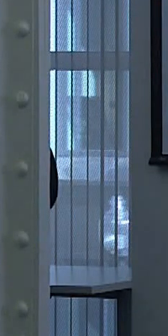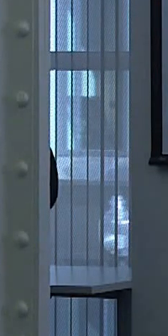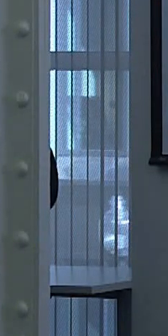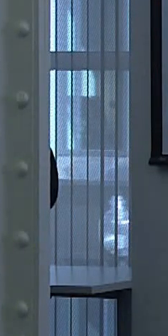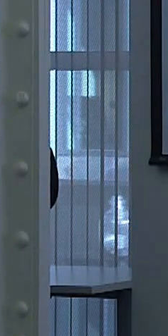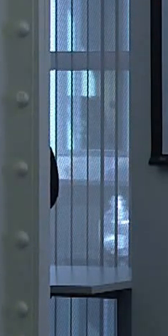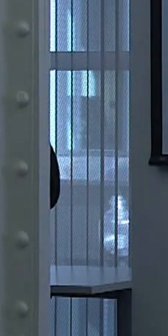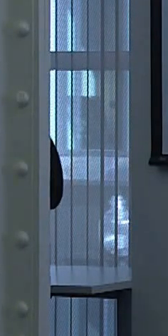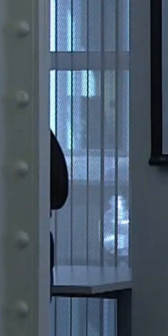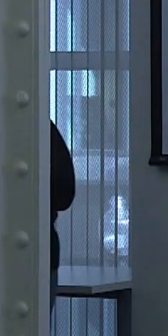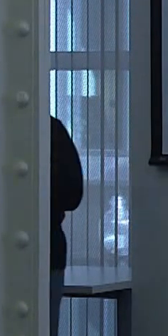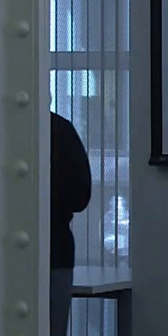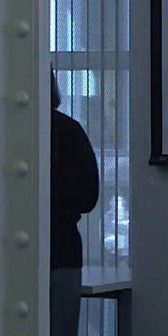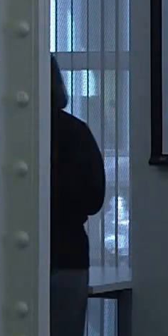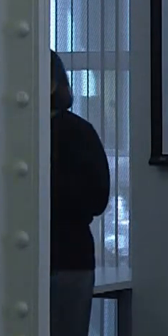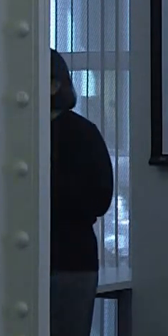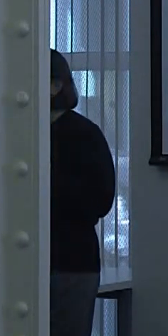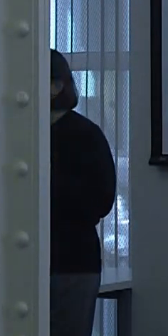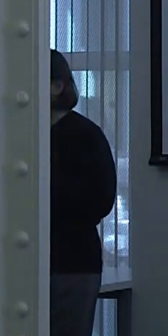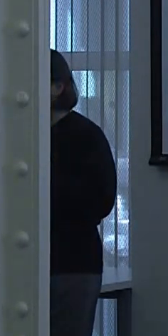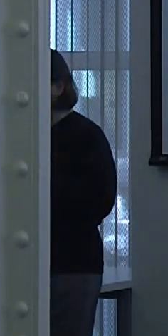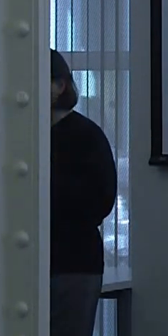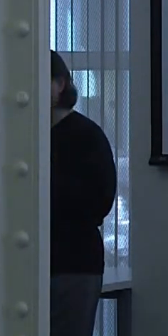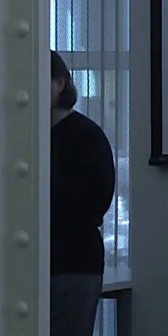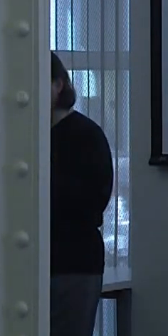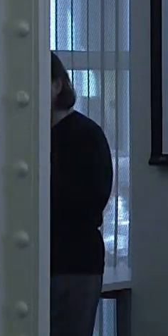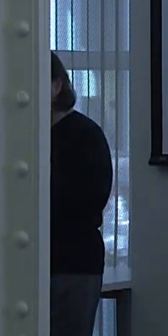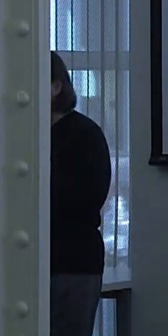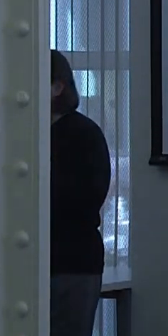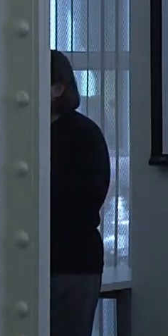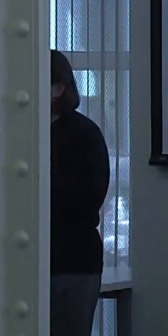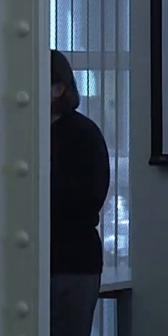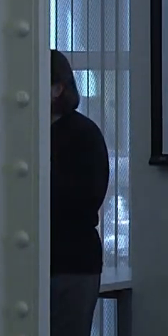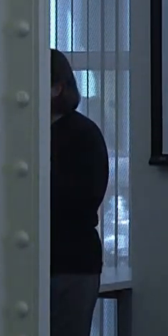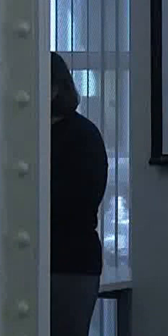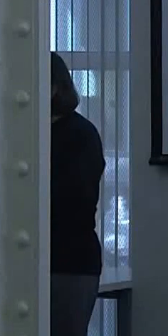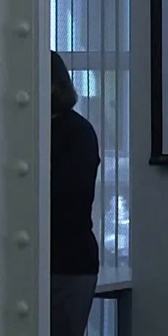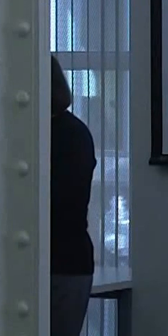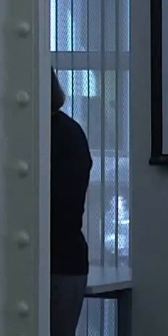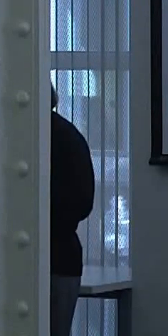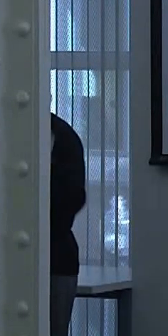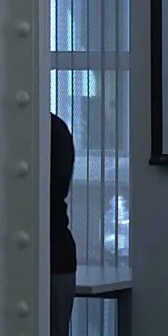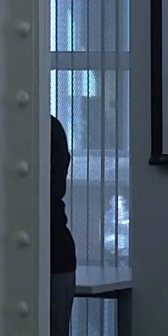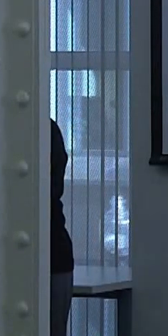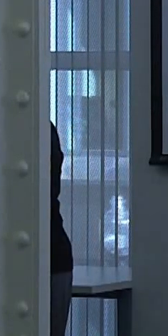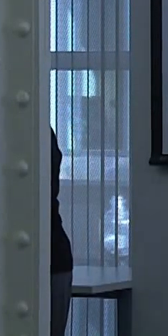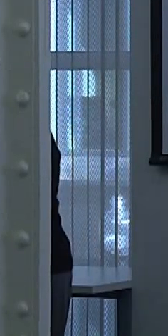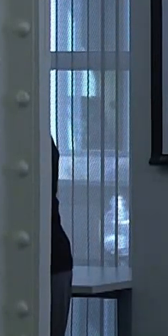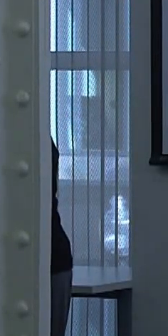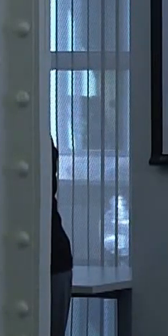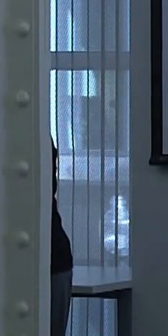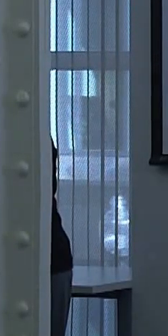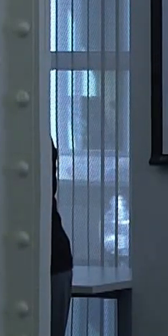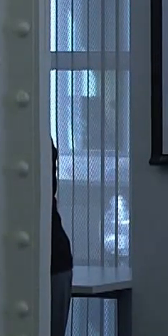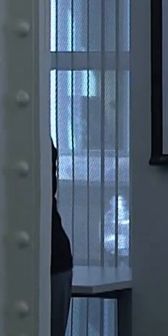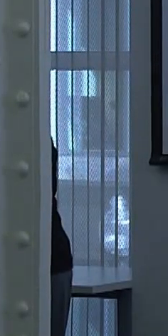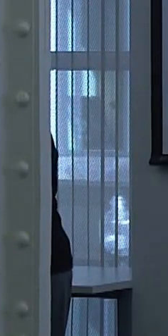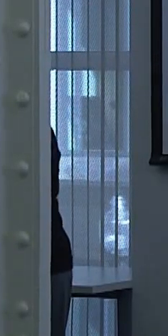I'm sure a lot of you have heard of him. But, unfortunately, two weeks after I moved to San Francisco, Paul died,